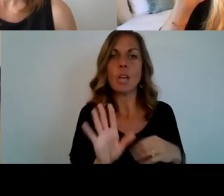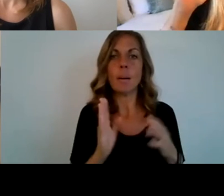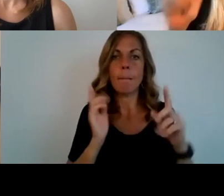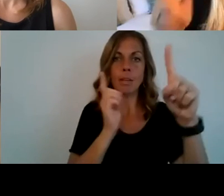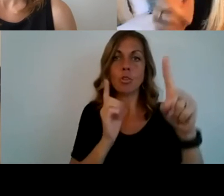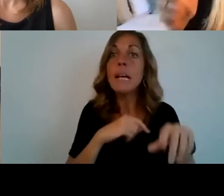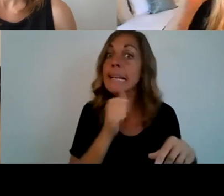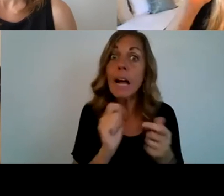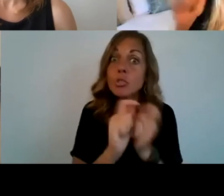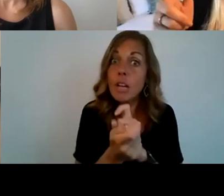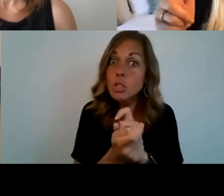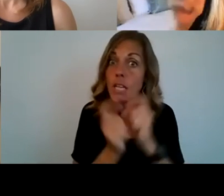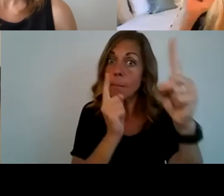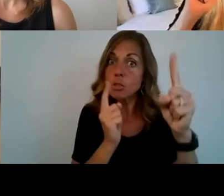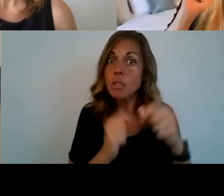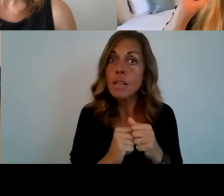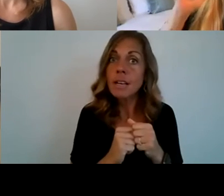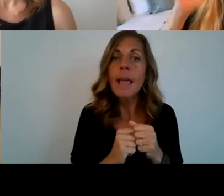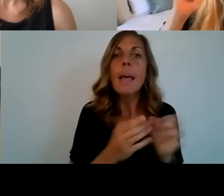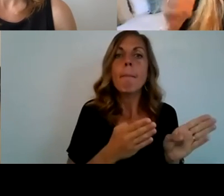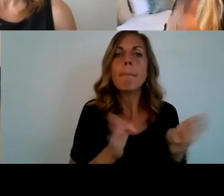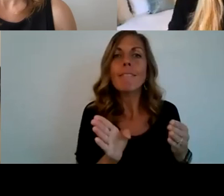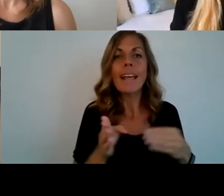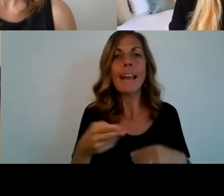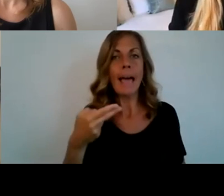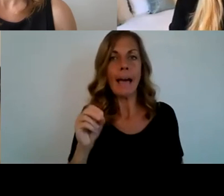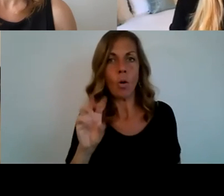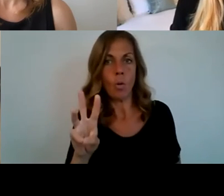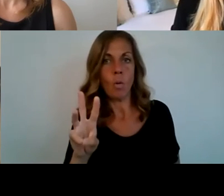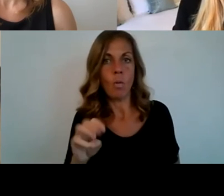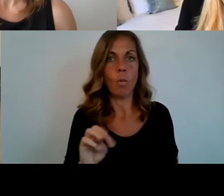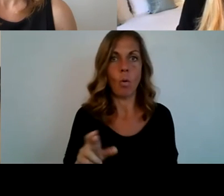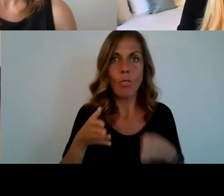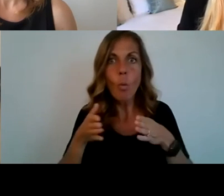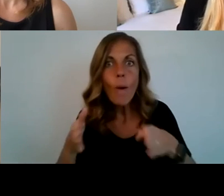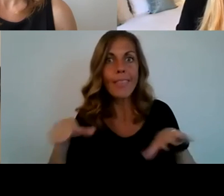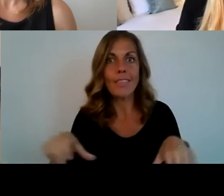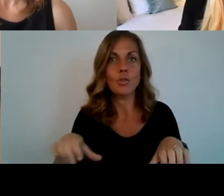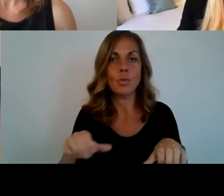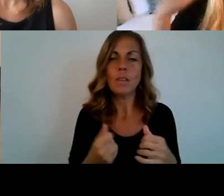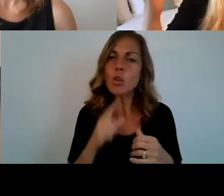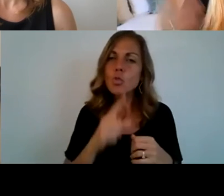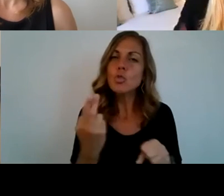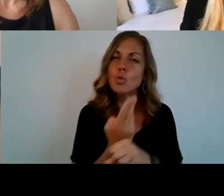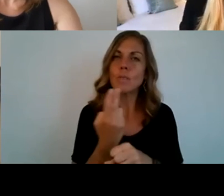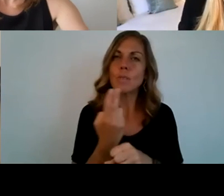the way, the how. And really using their values as a strong guide to that North Star to figure